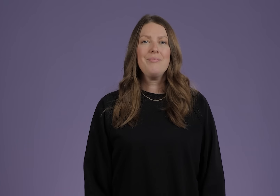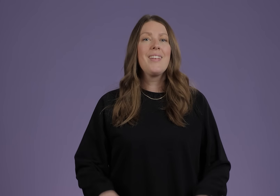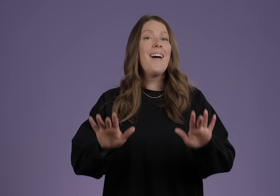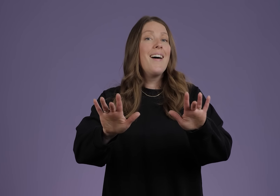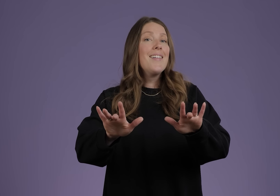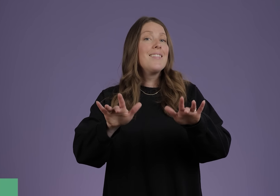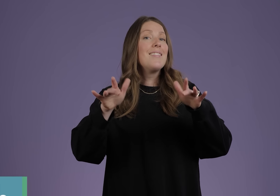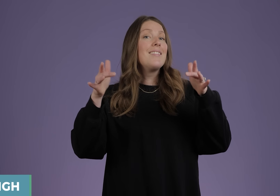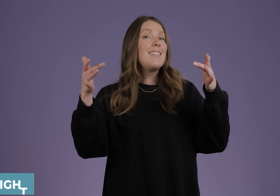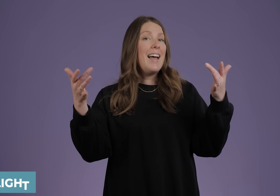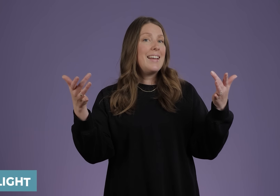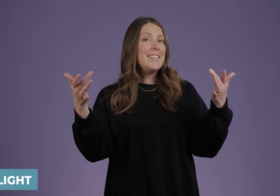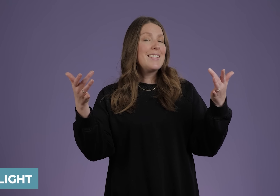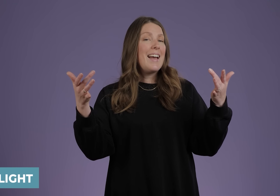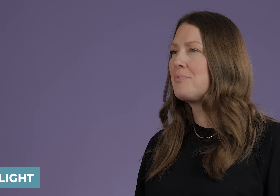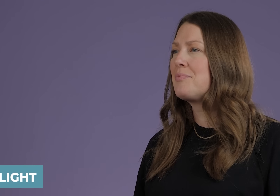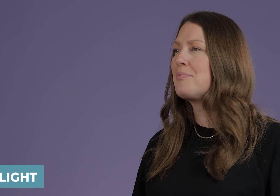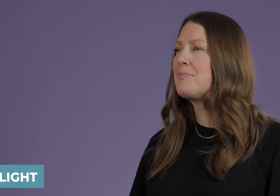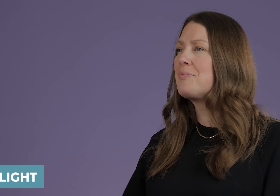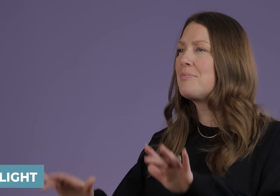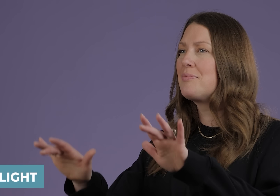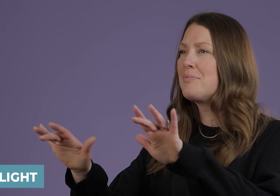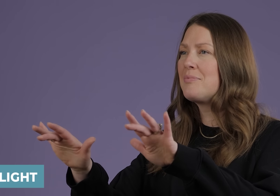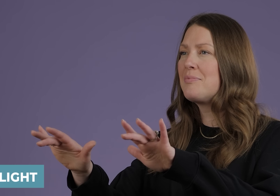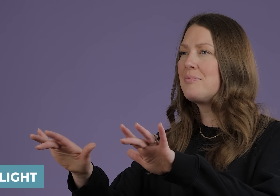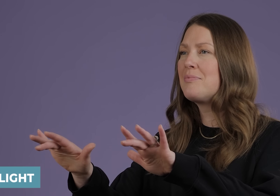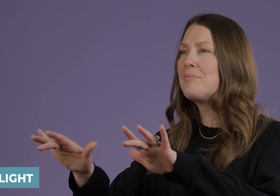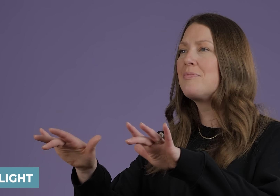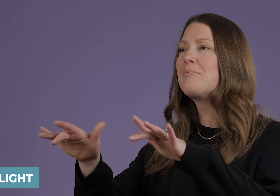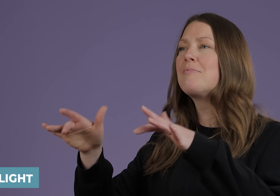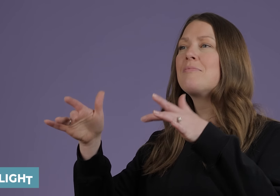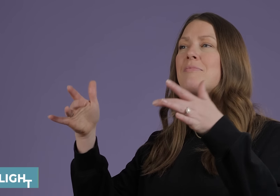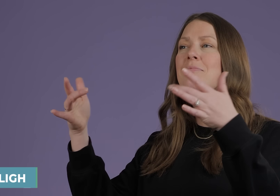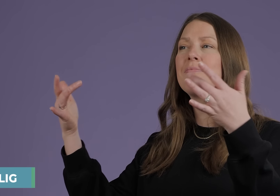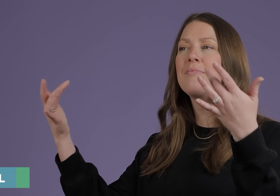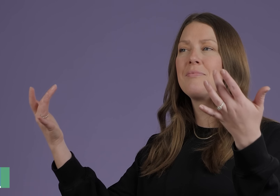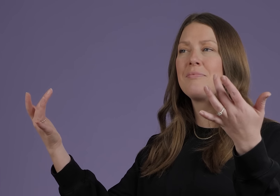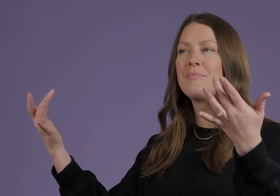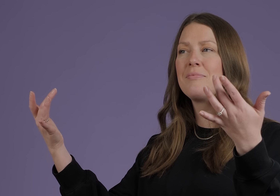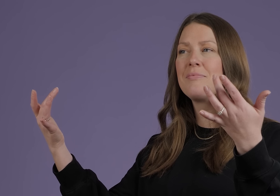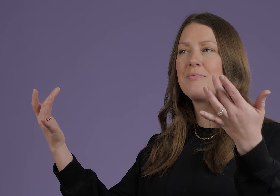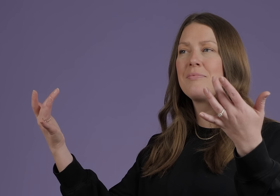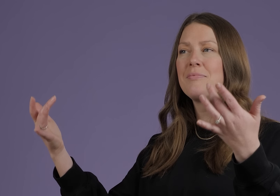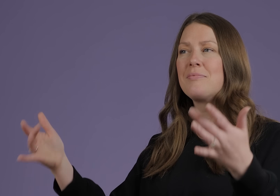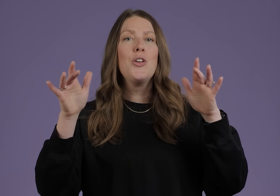Light. as in light weight or a color that is light